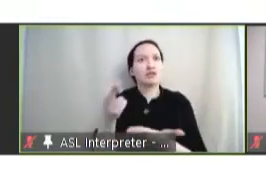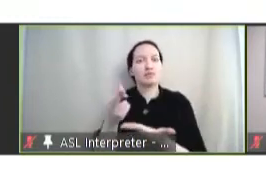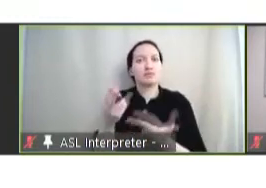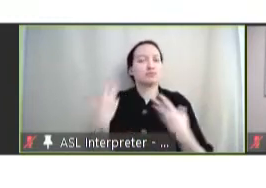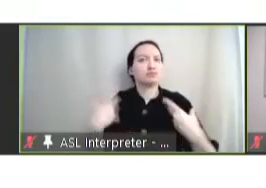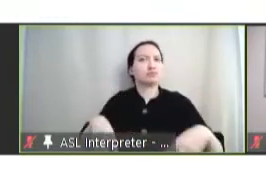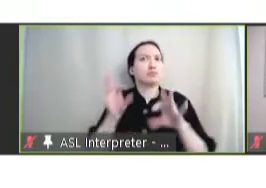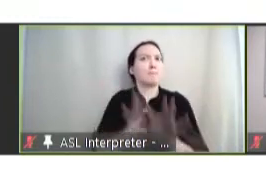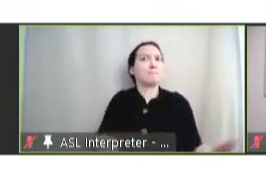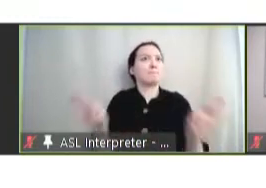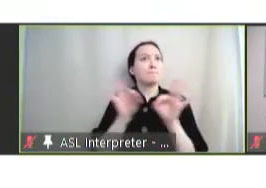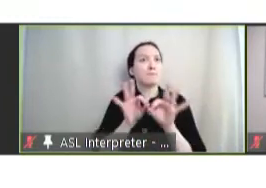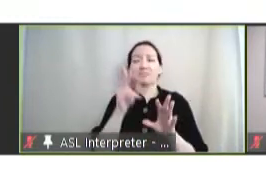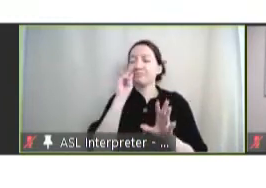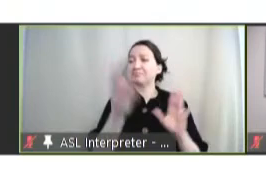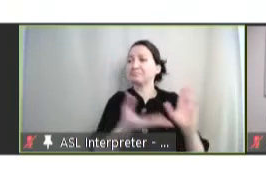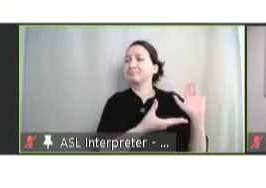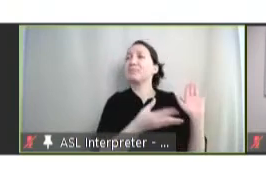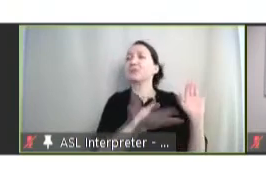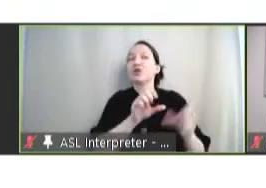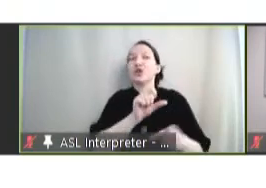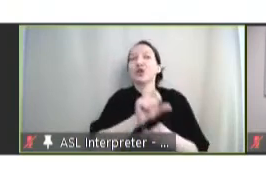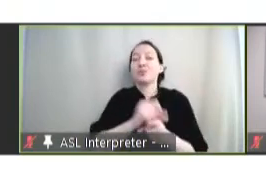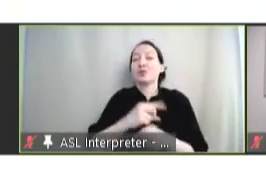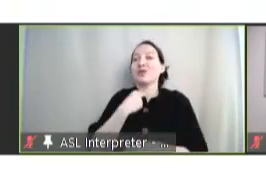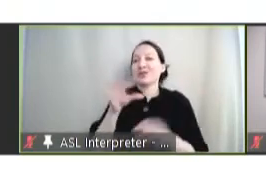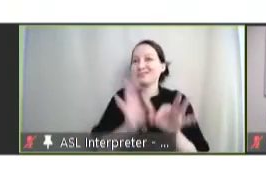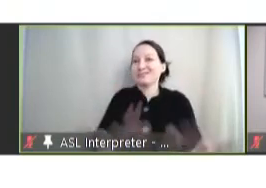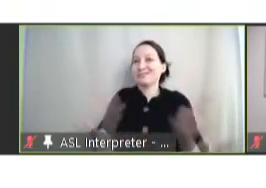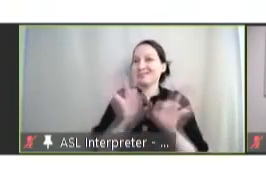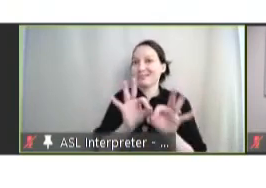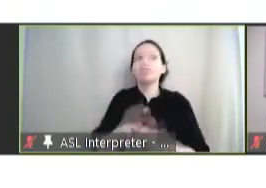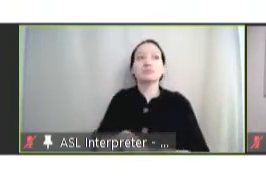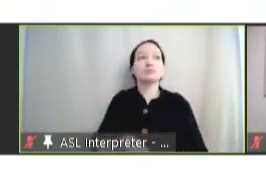important. And you can see here the employer's voice does matter. You can go to my next chart.